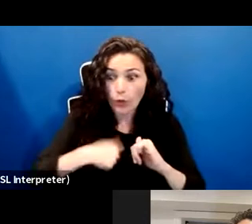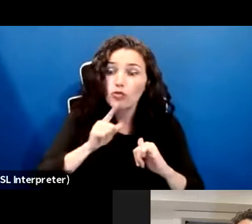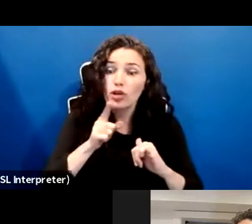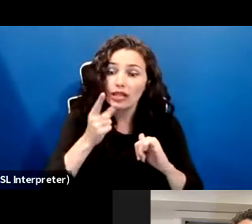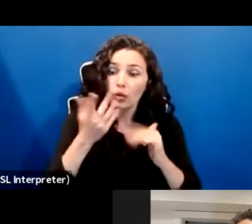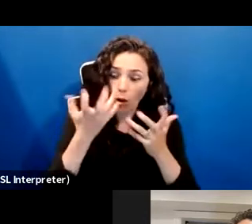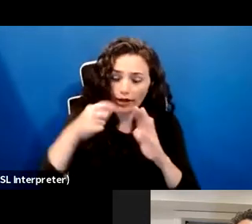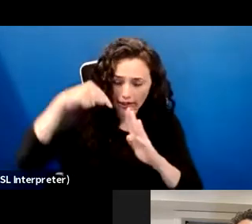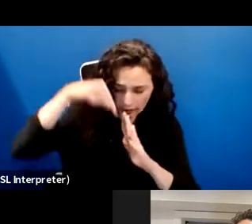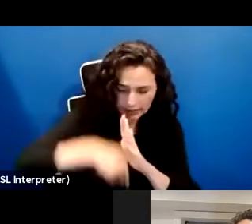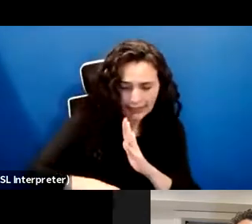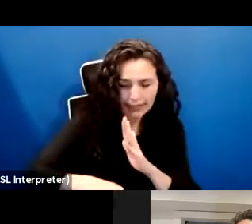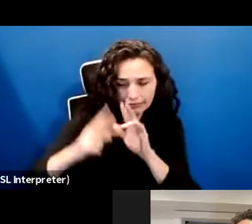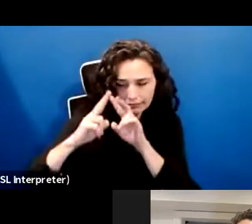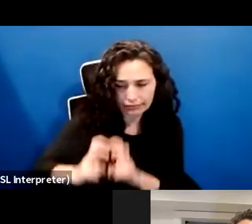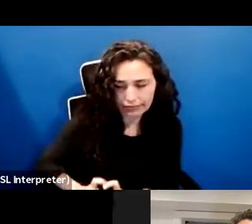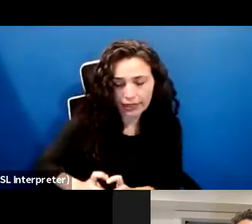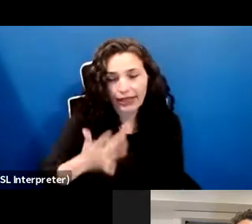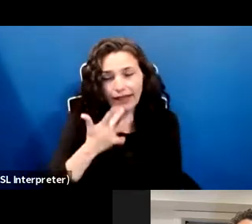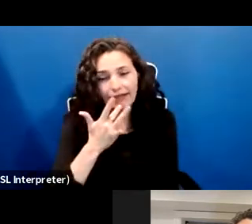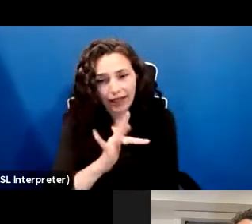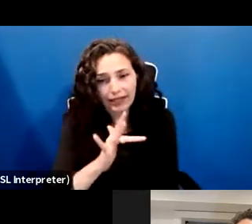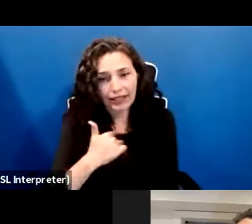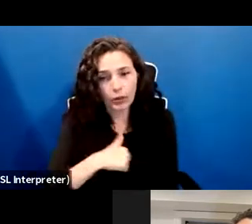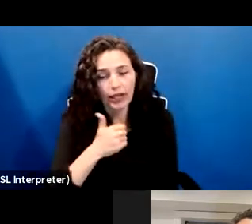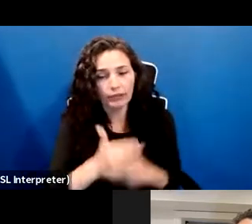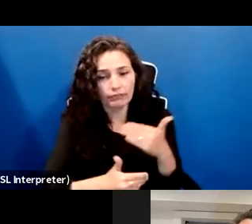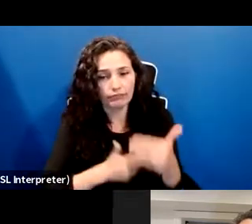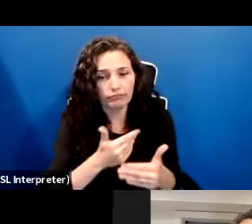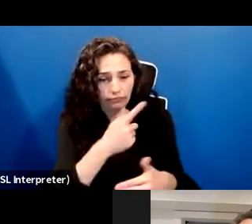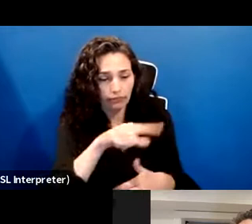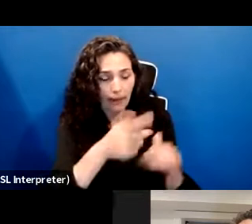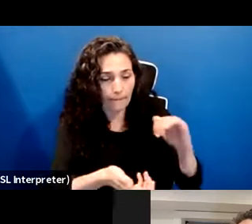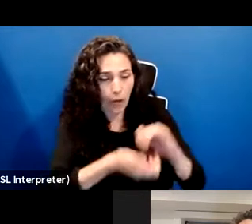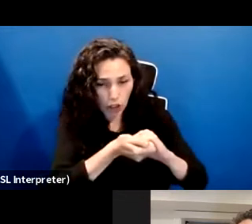And luckily we had really great partners that enable us to actually do that.